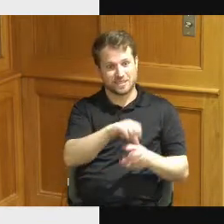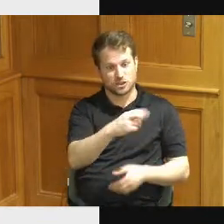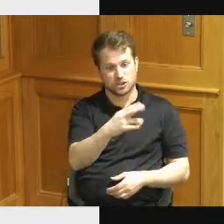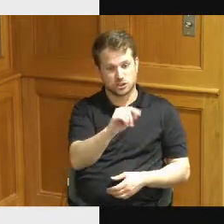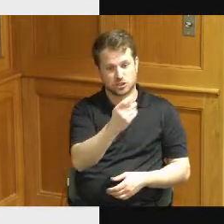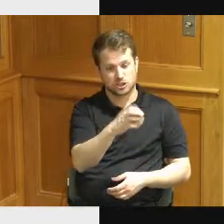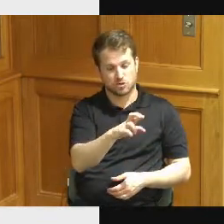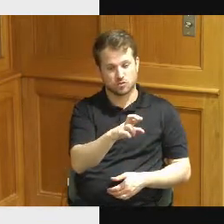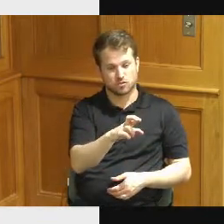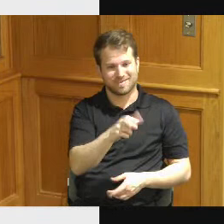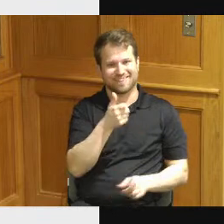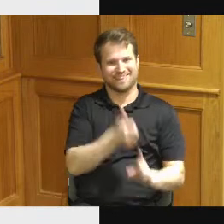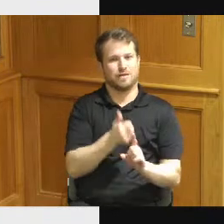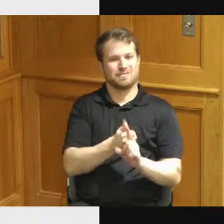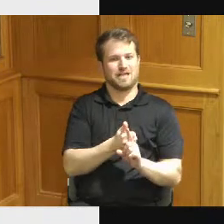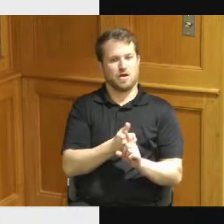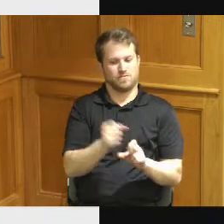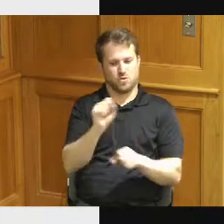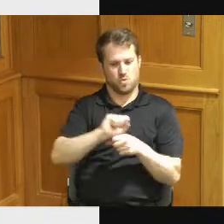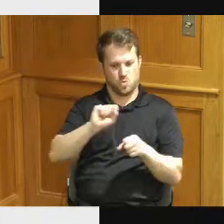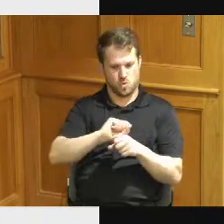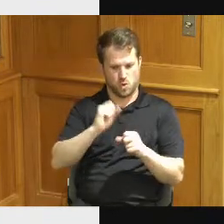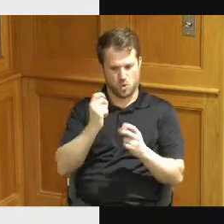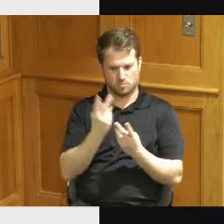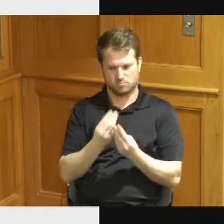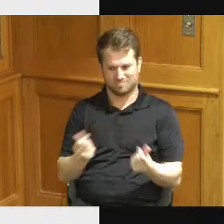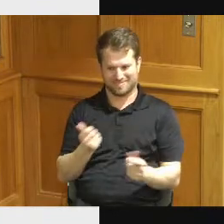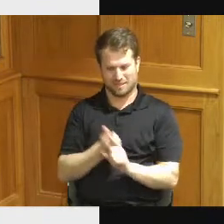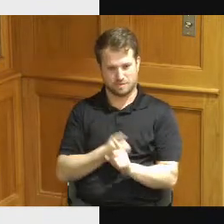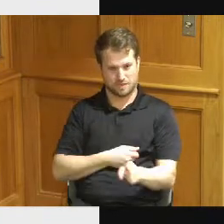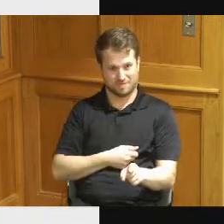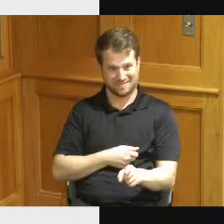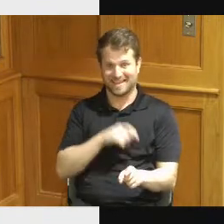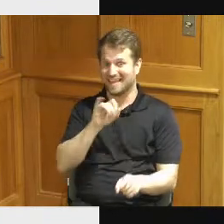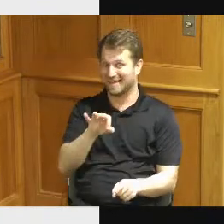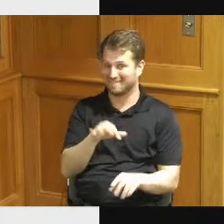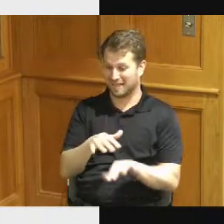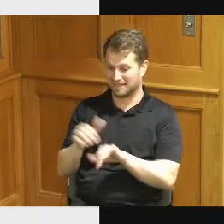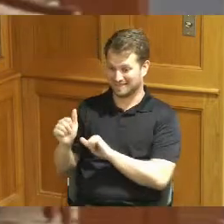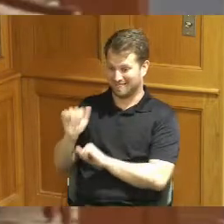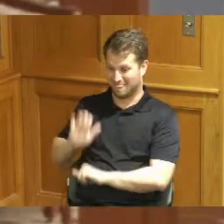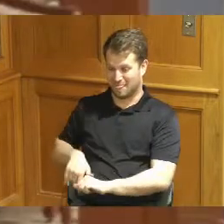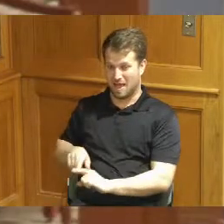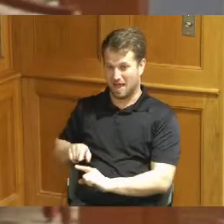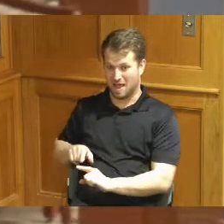homelessness on their own if that's how they exit unfortunately they're more likely to come back